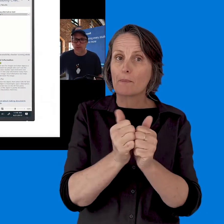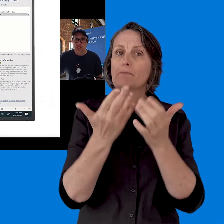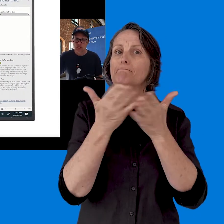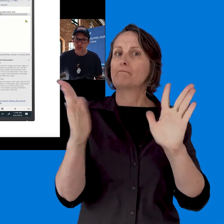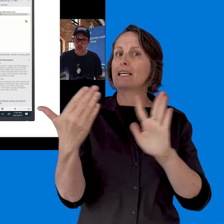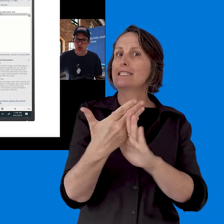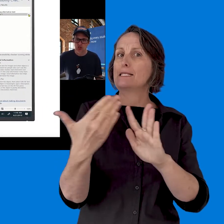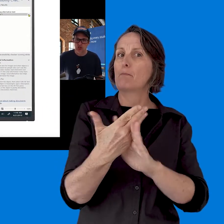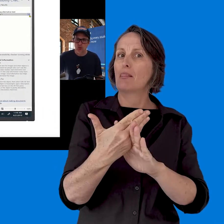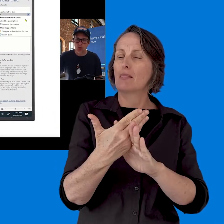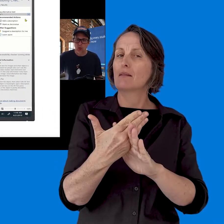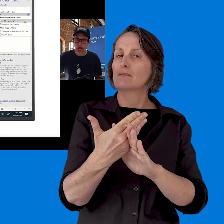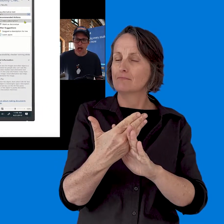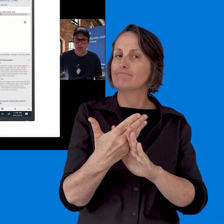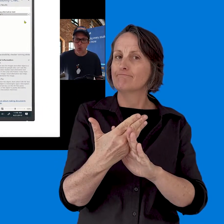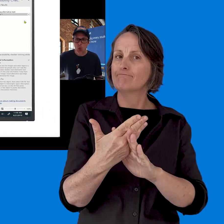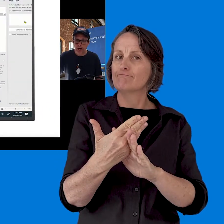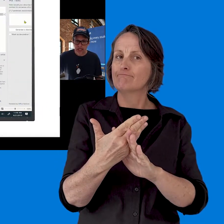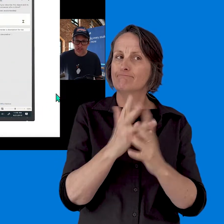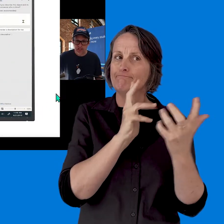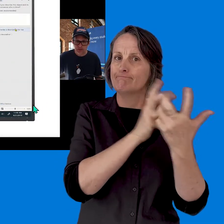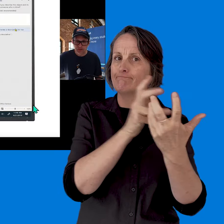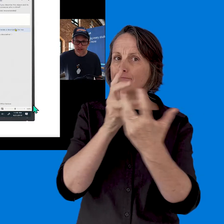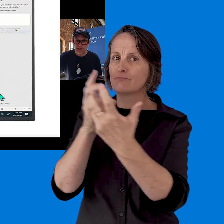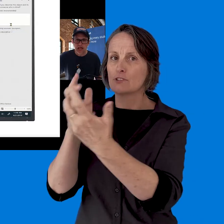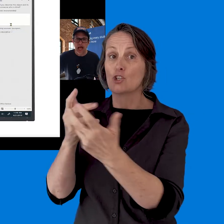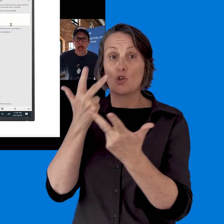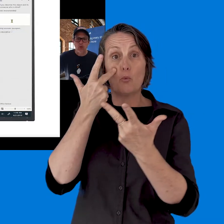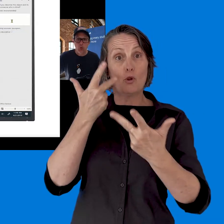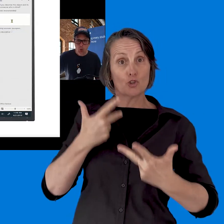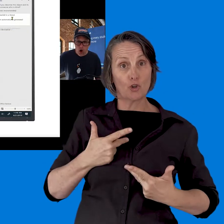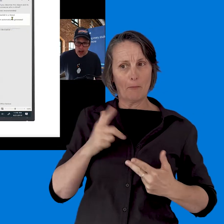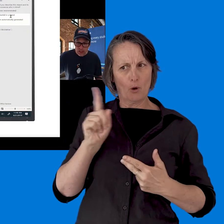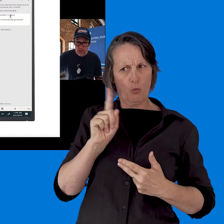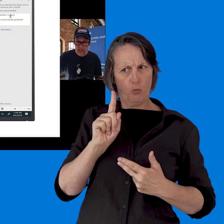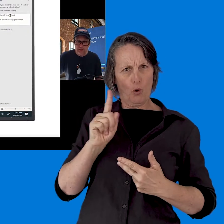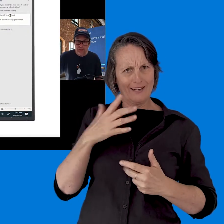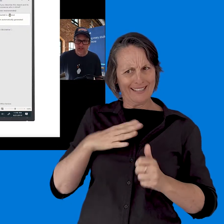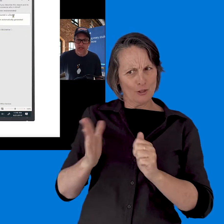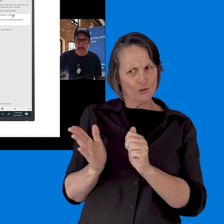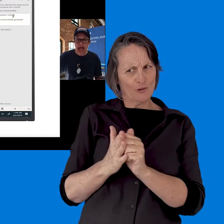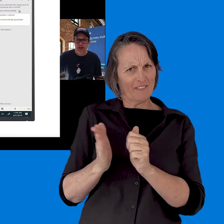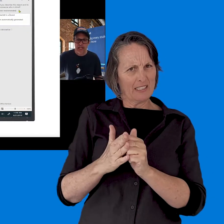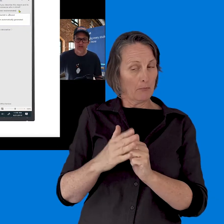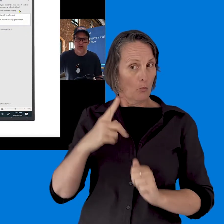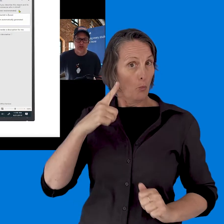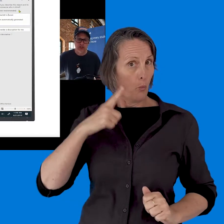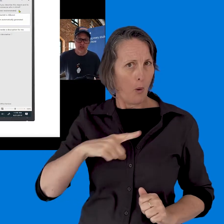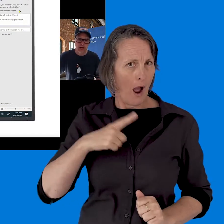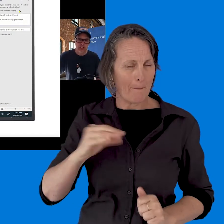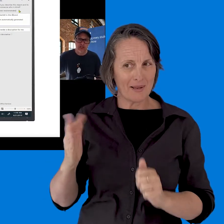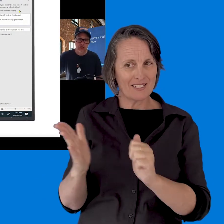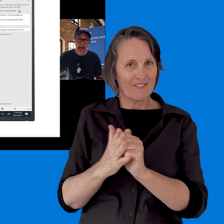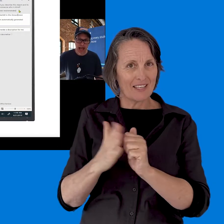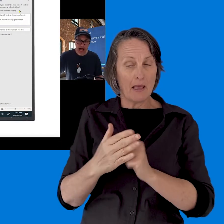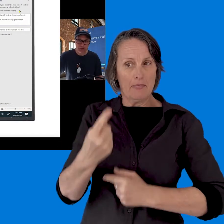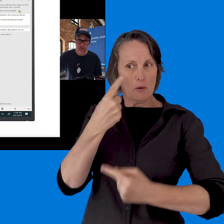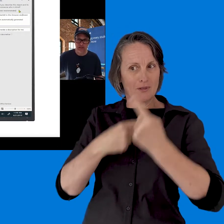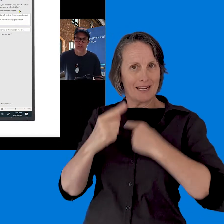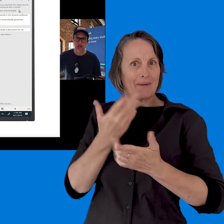So it shows you what needs to be fixed and why you need to fix it, and then it gives you the instructions on how to fix it.